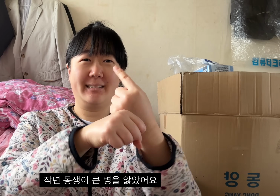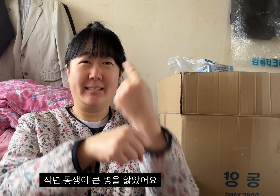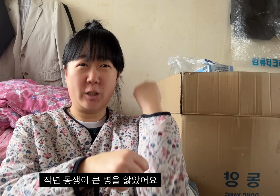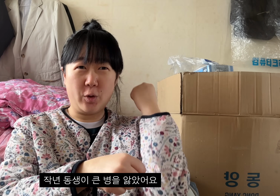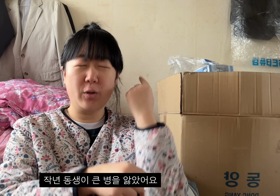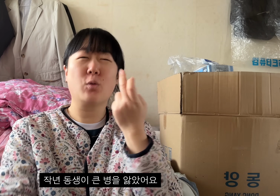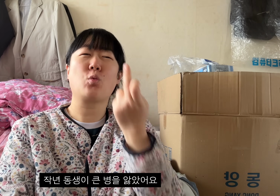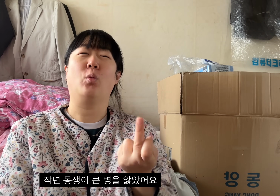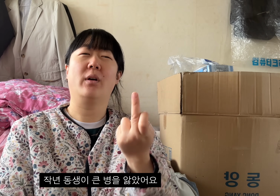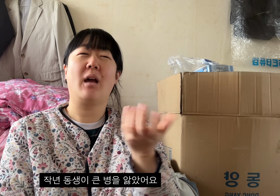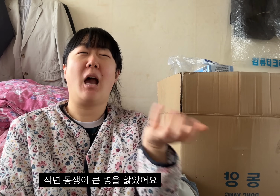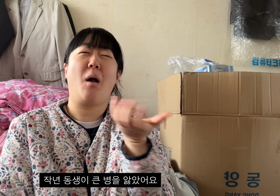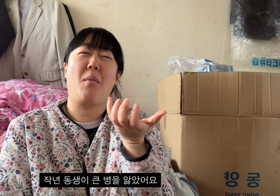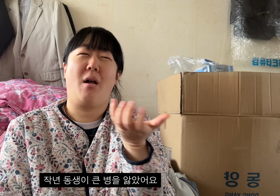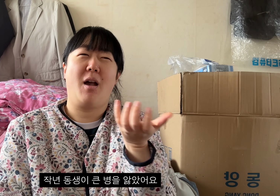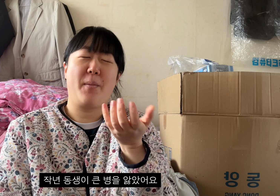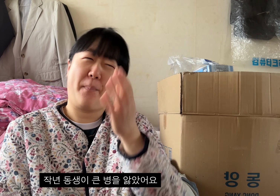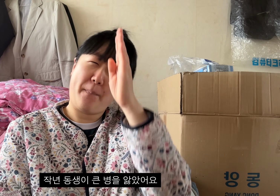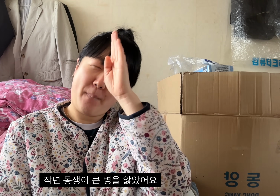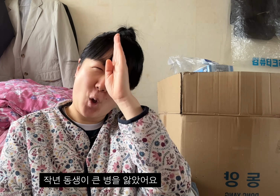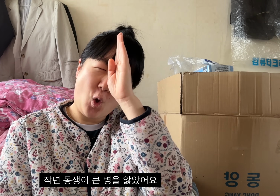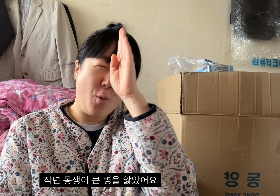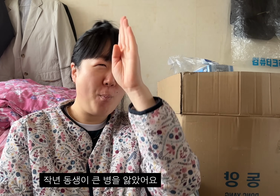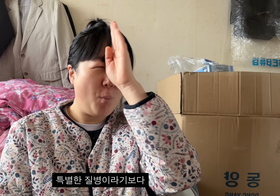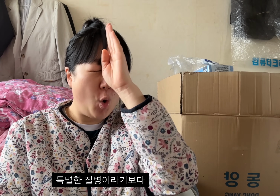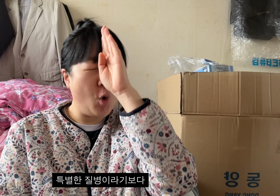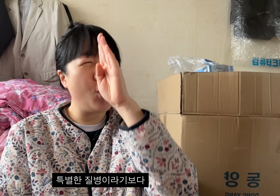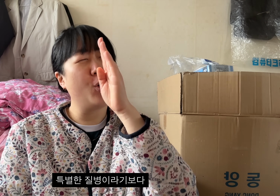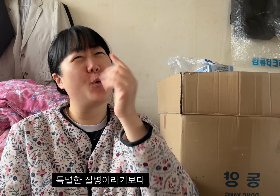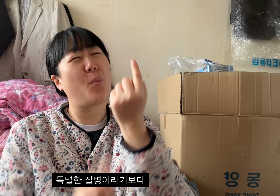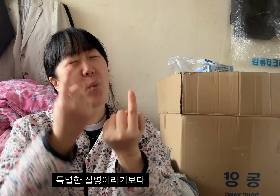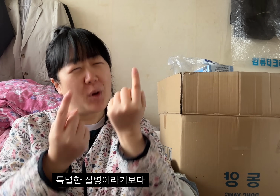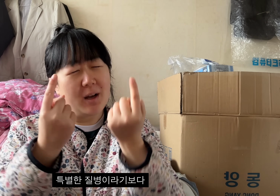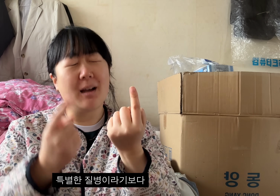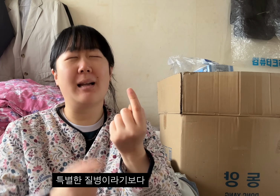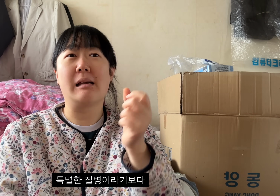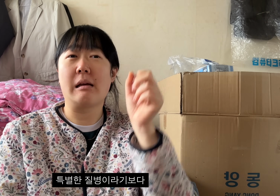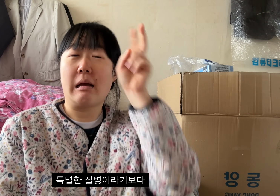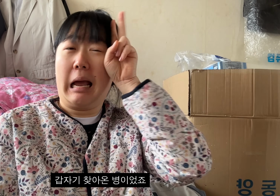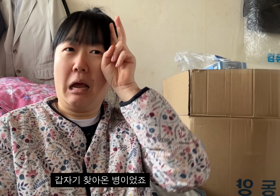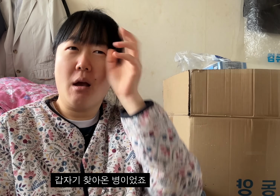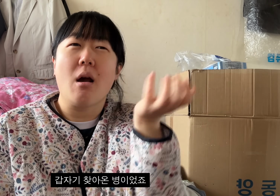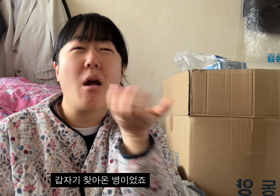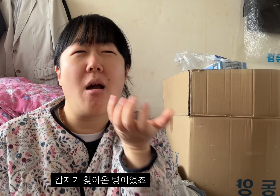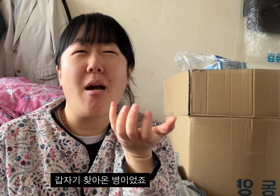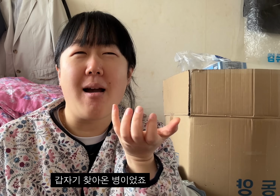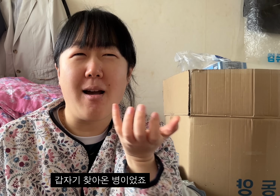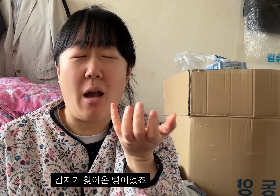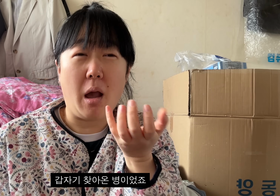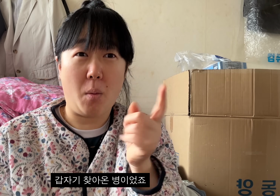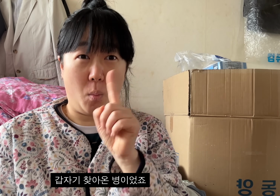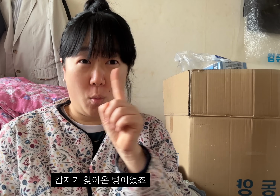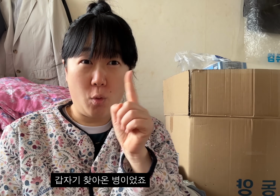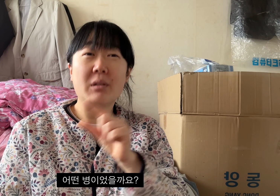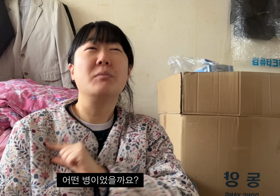Last year, my brother got seriously ill. Not a rare disease, just something sudden.